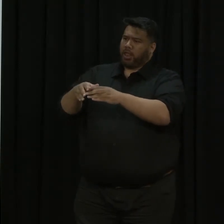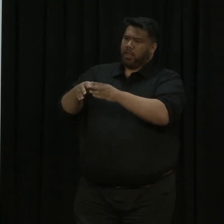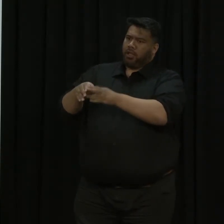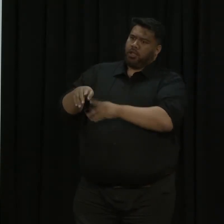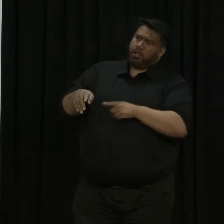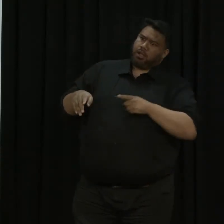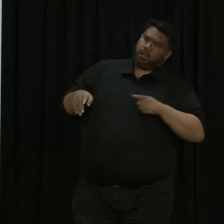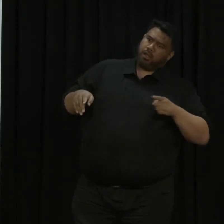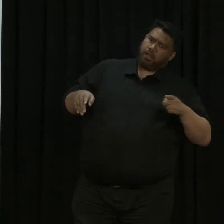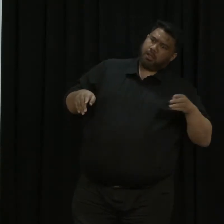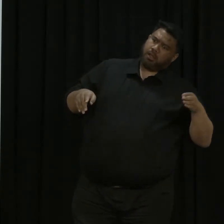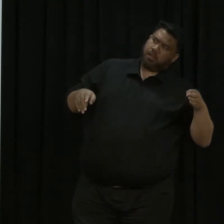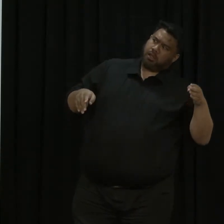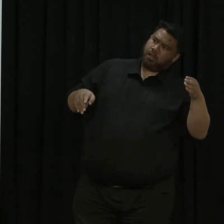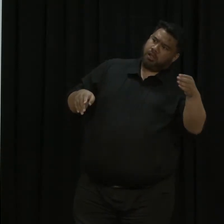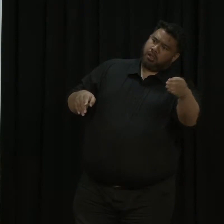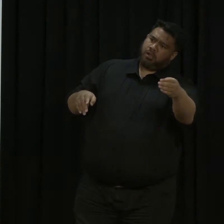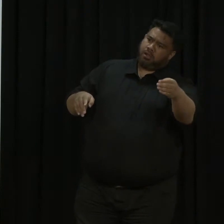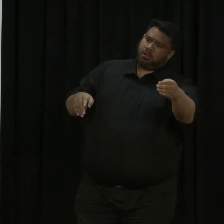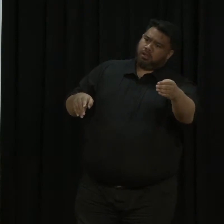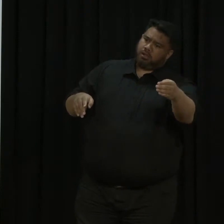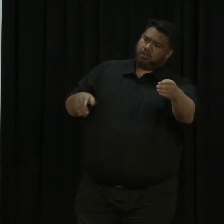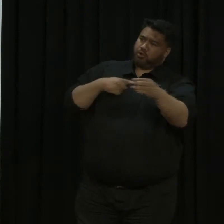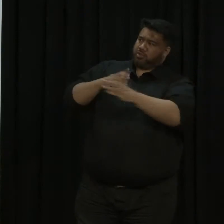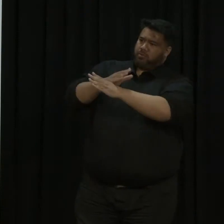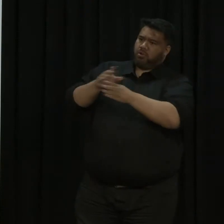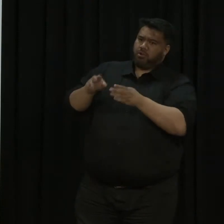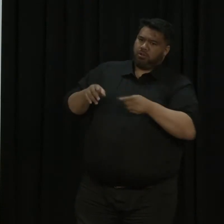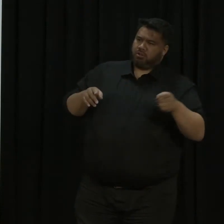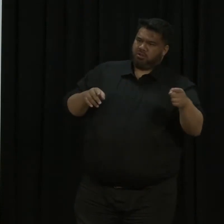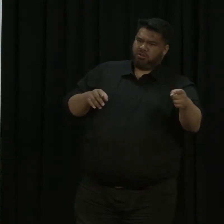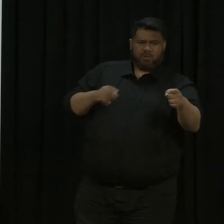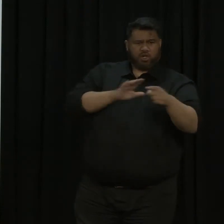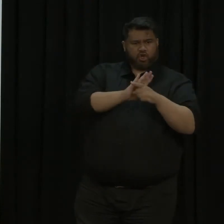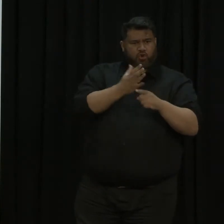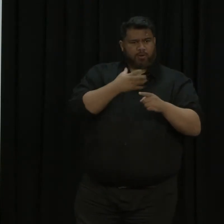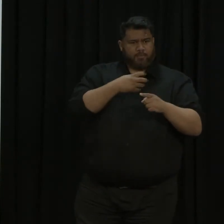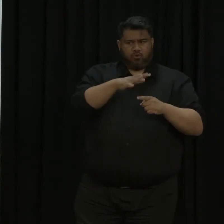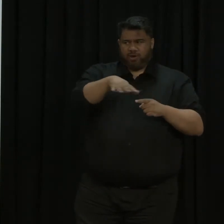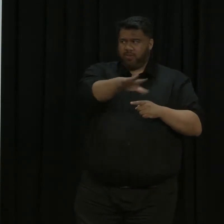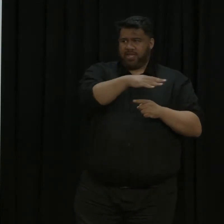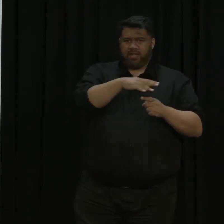structure to that. People will be driving 5 minutes to get gas, instead